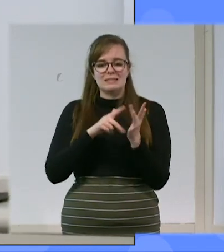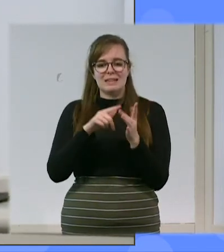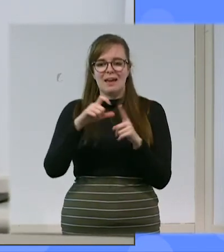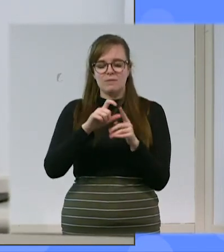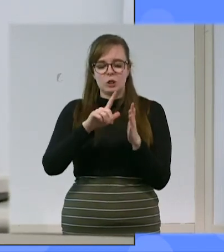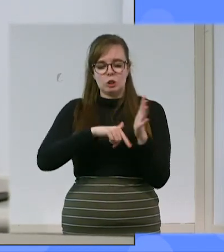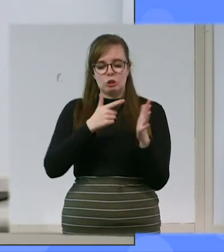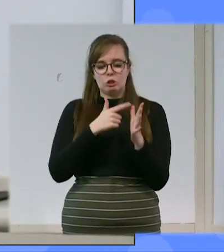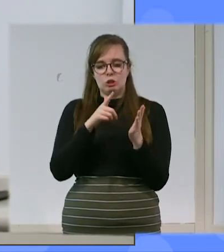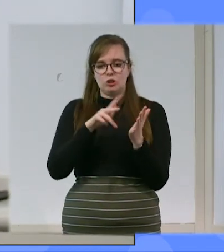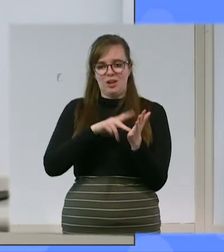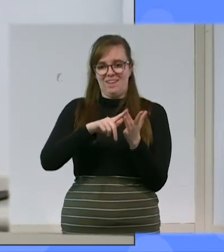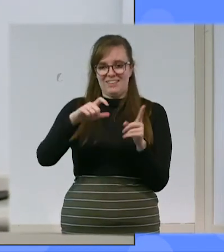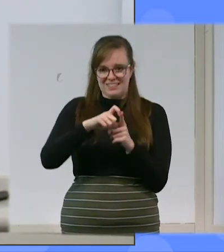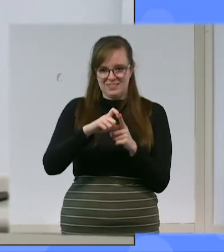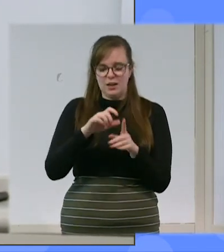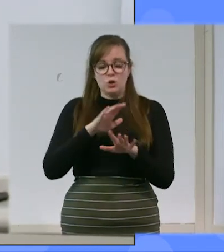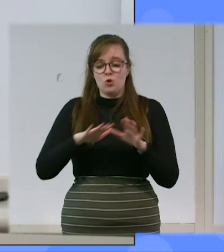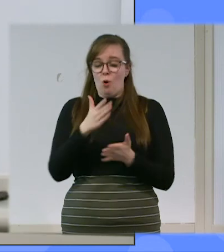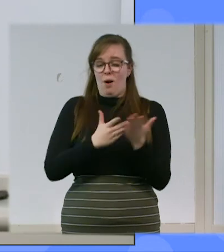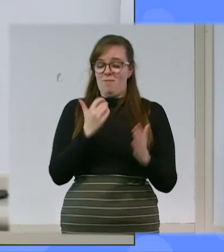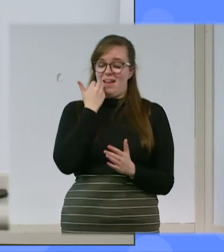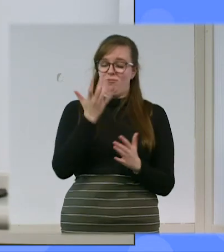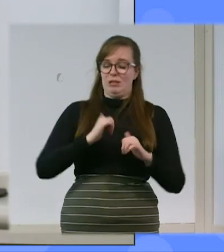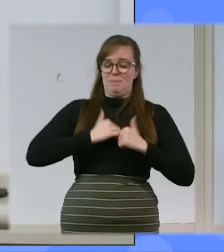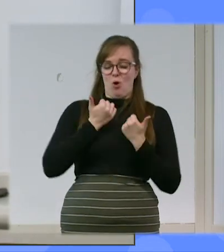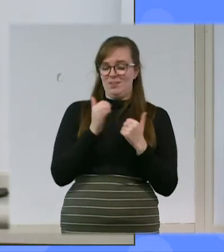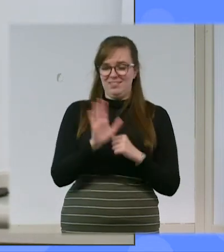I do every morning as part of my morning routine he was on the radio and he was